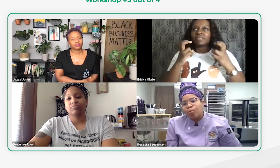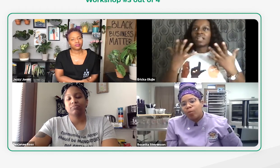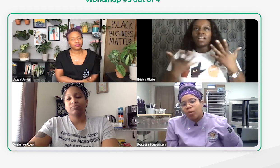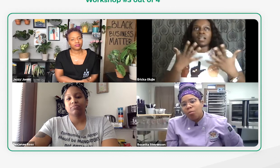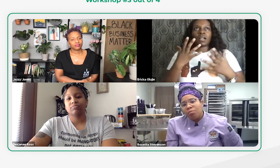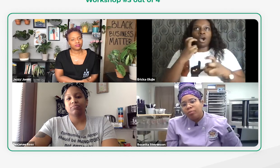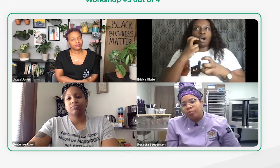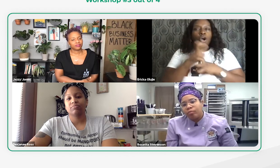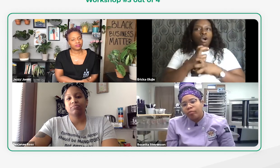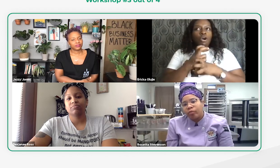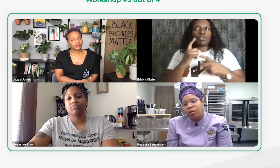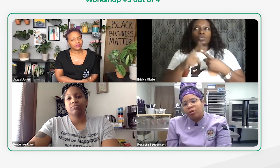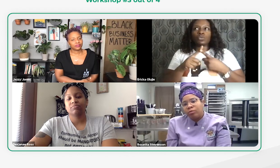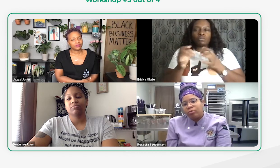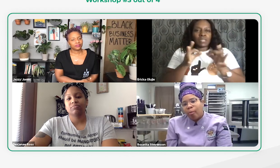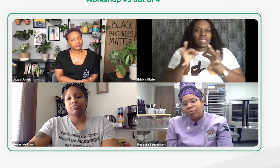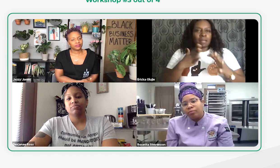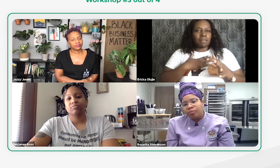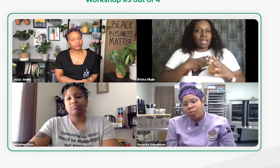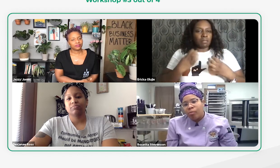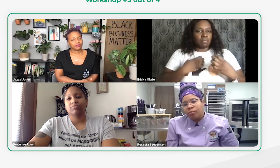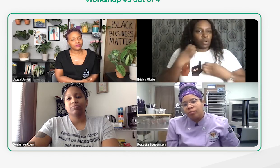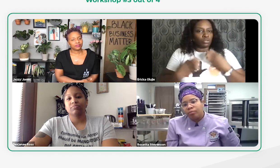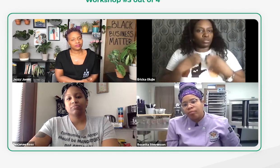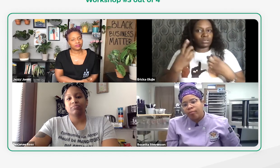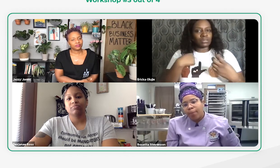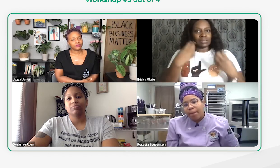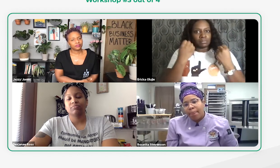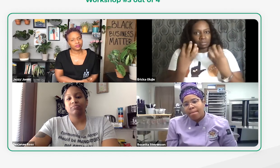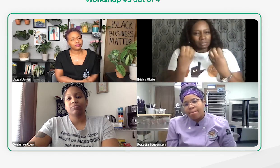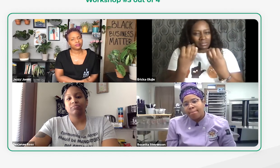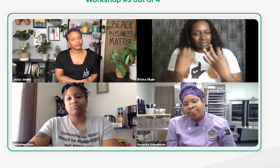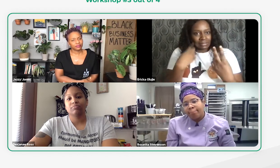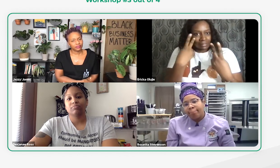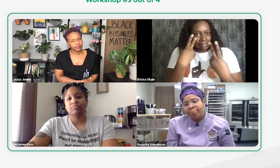I definitely felt conflicted in certain ways. It's hard to explain what my emotions were.